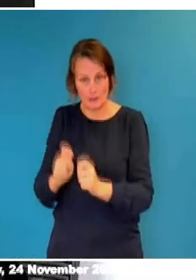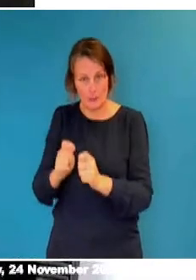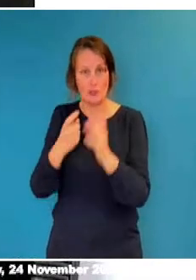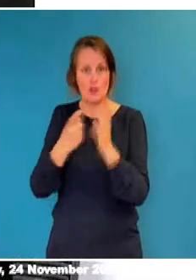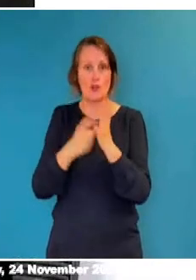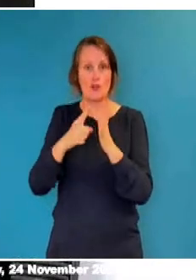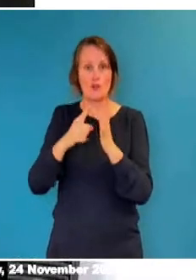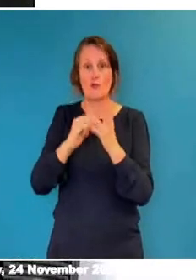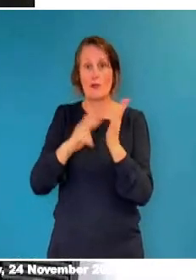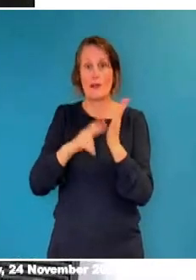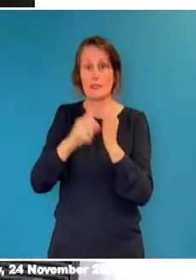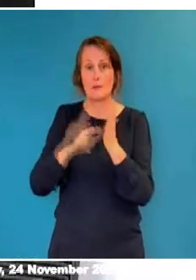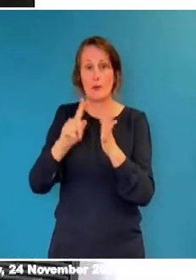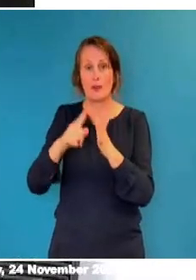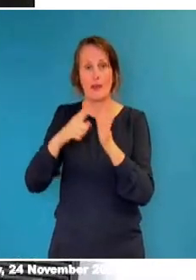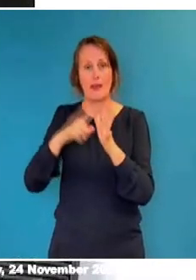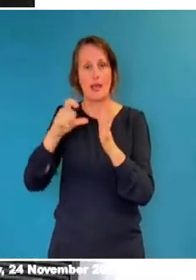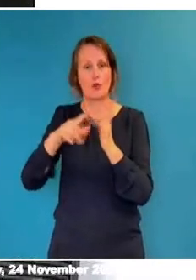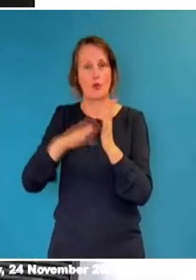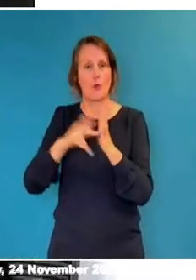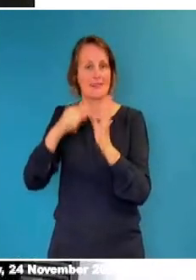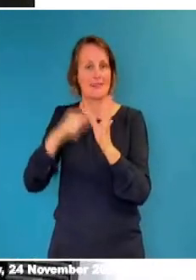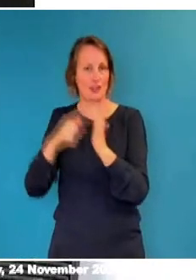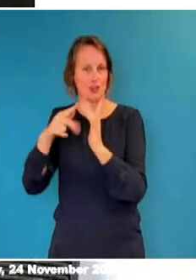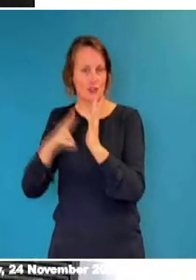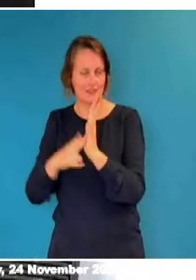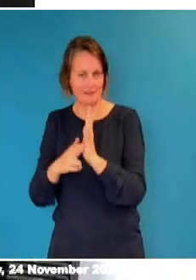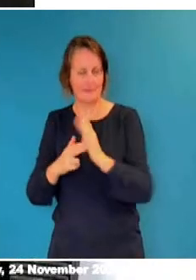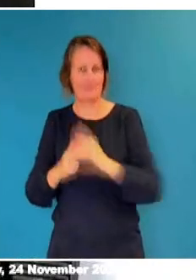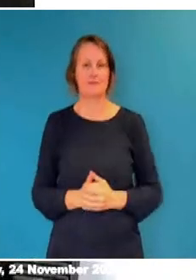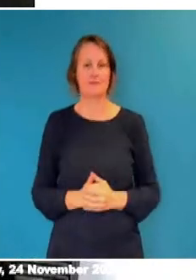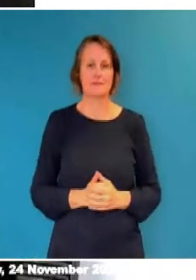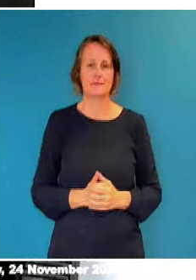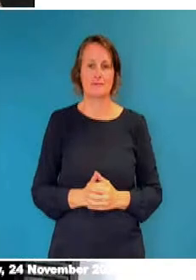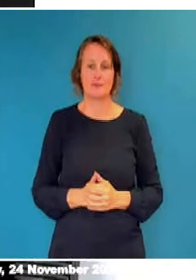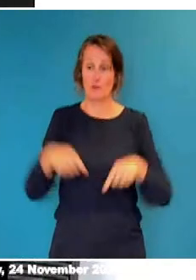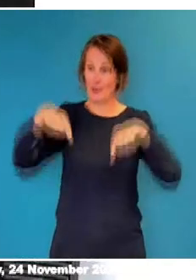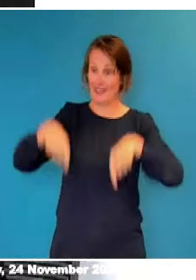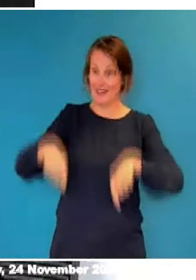In this panel, when we talk about adjustments, I intend it to refer to all of